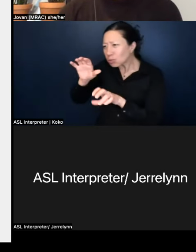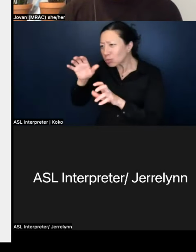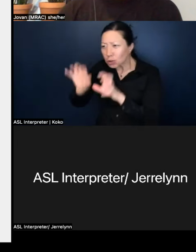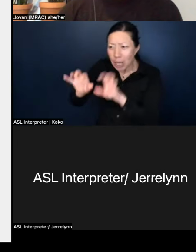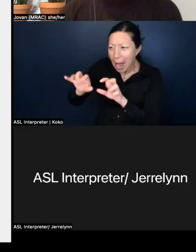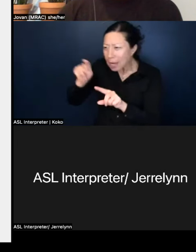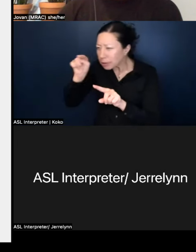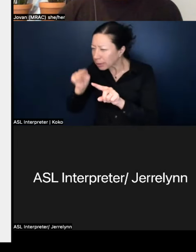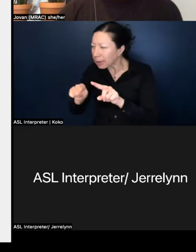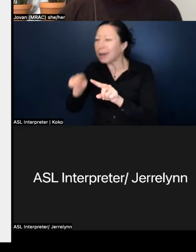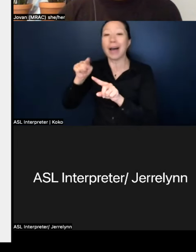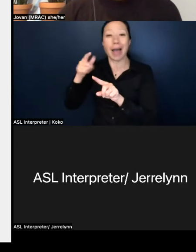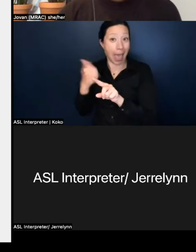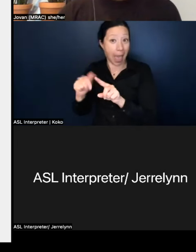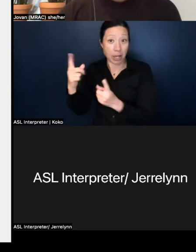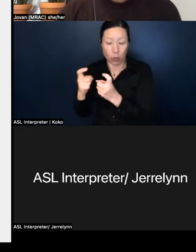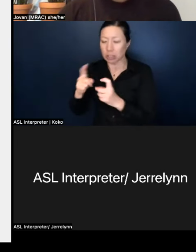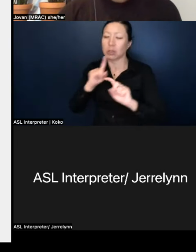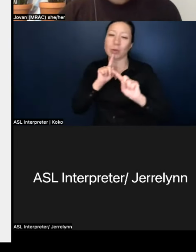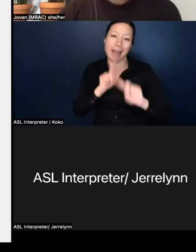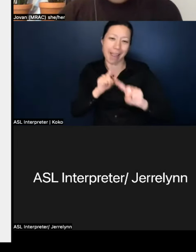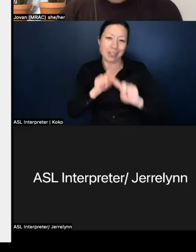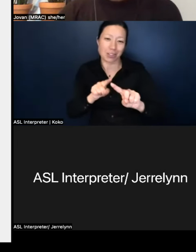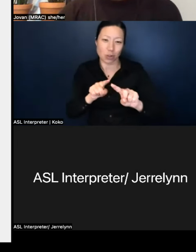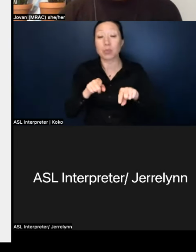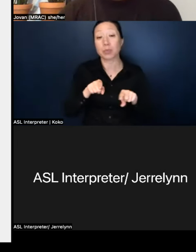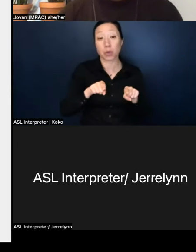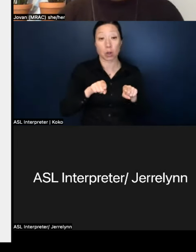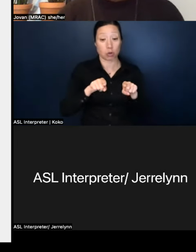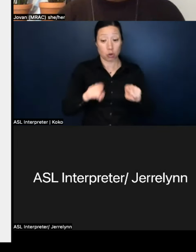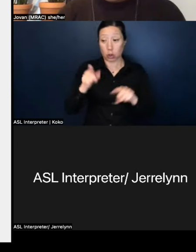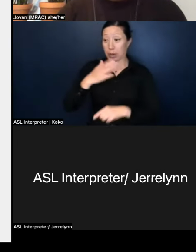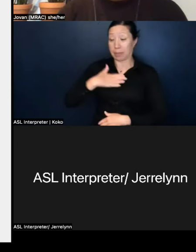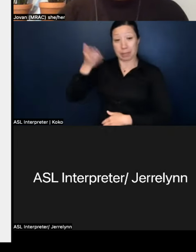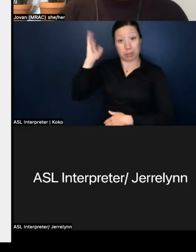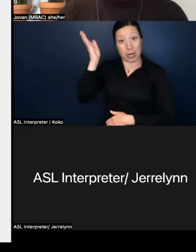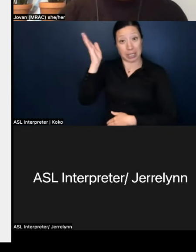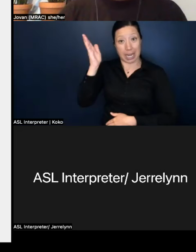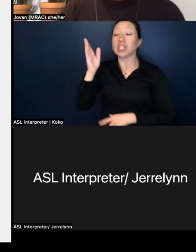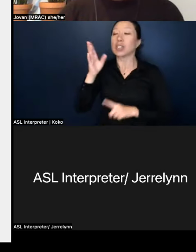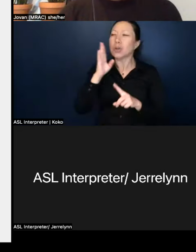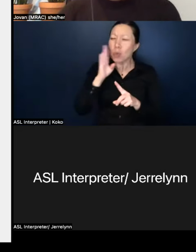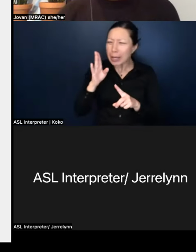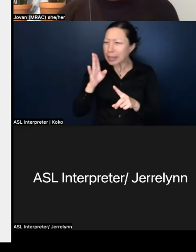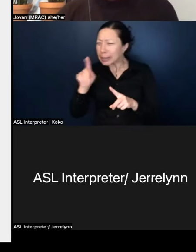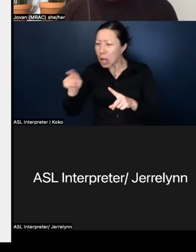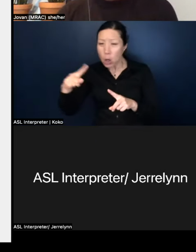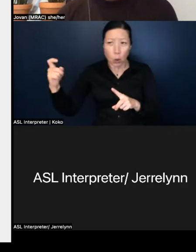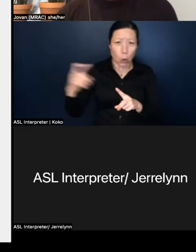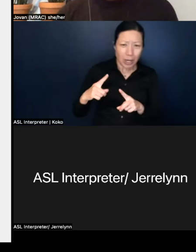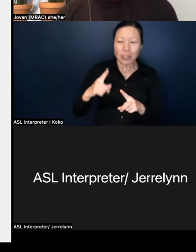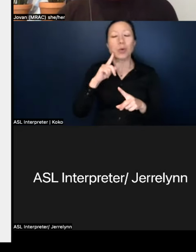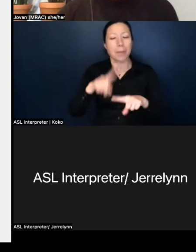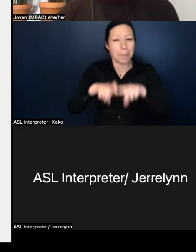to answer questions that you have asked in the chat. We ask that you focus your questions on things